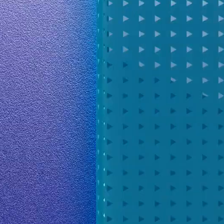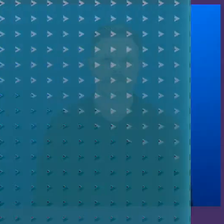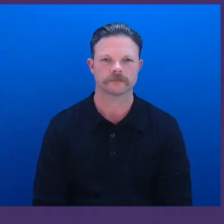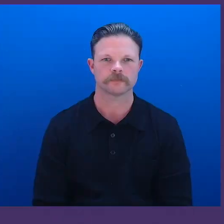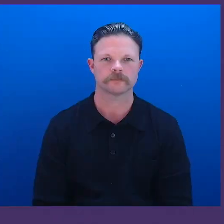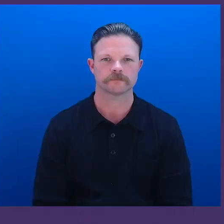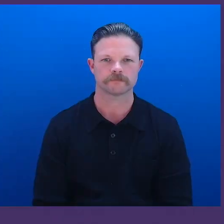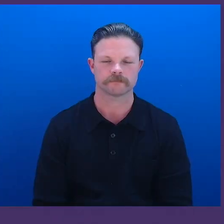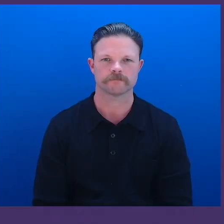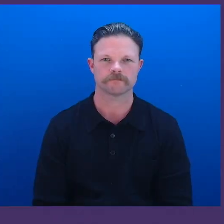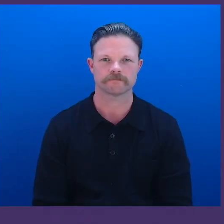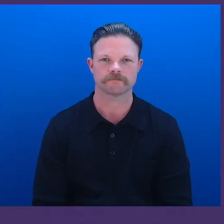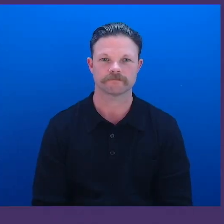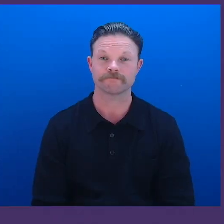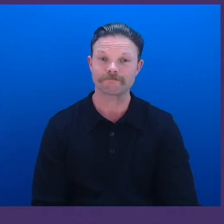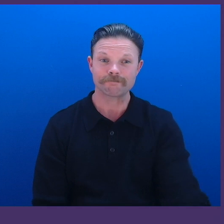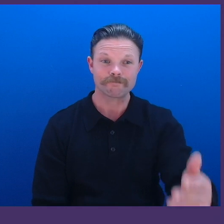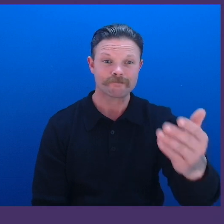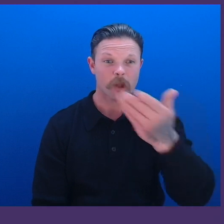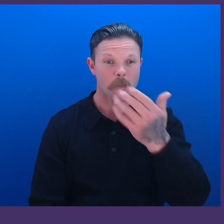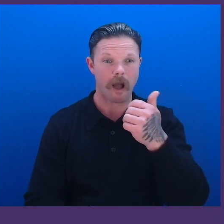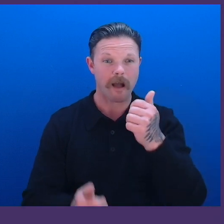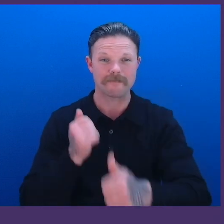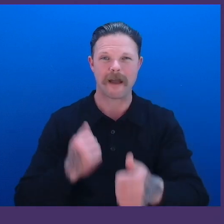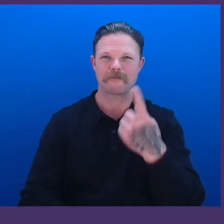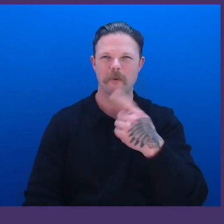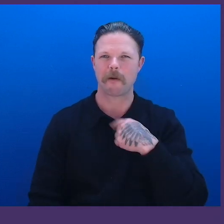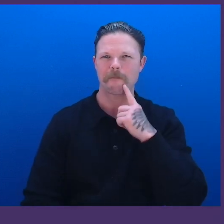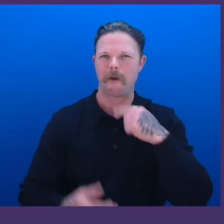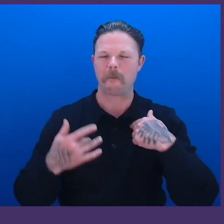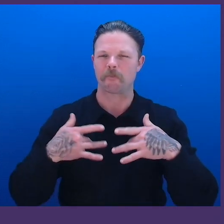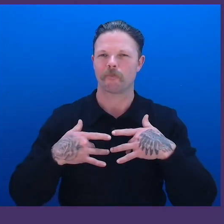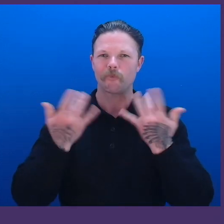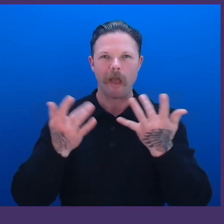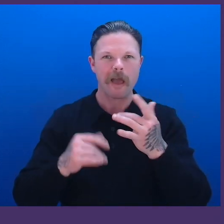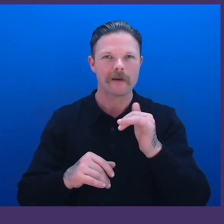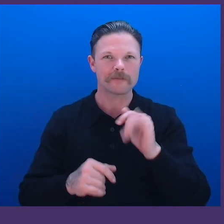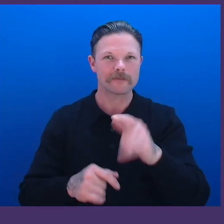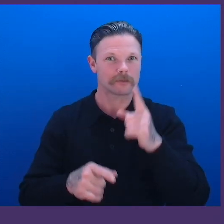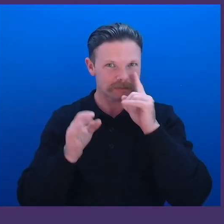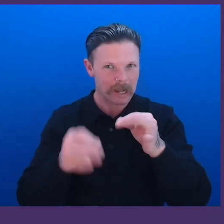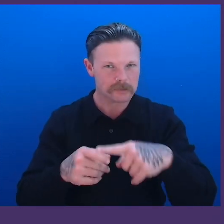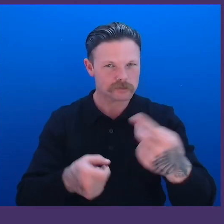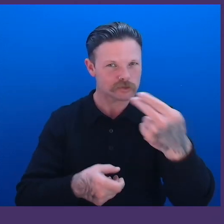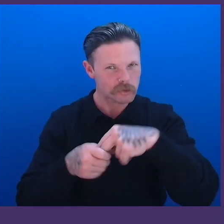Rylin Rodgers: Welcome, everybody. I'm thrilled that you decided to join us for this conversation.